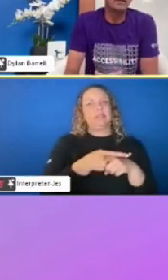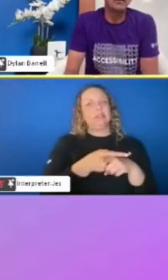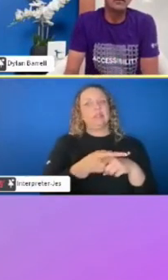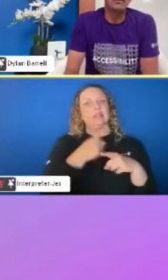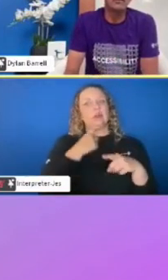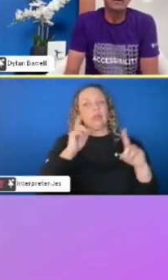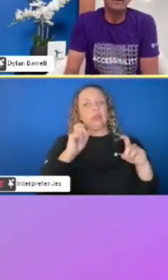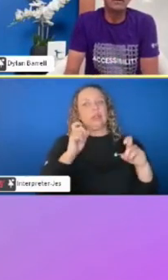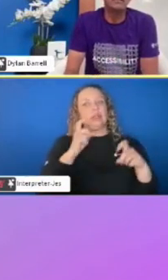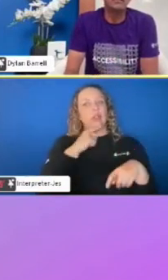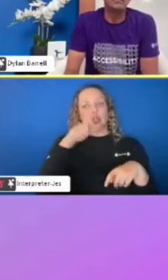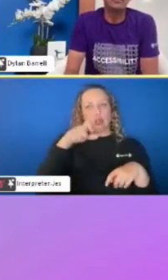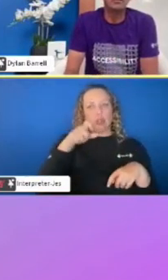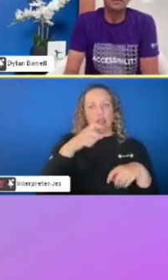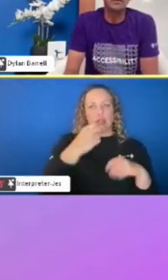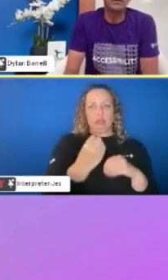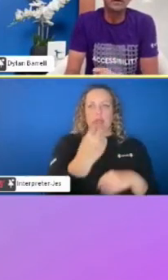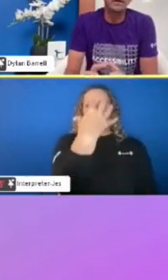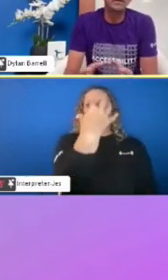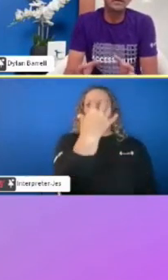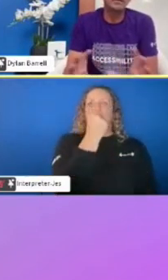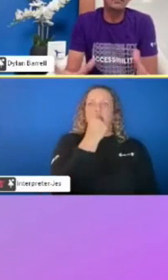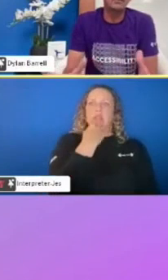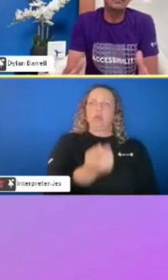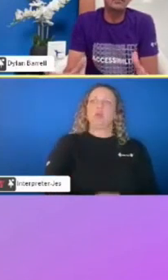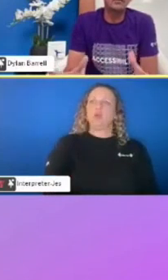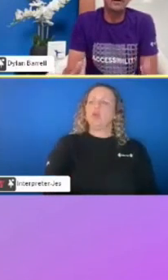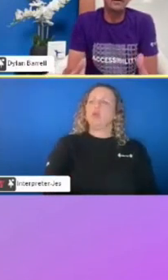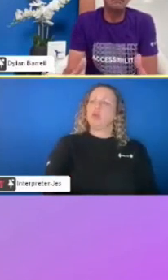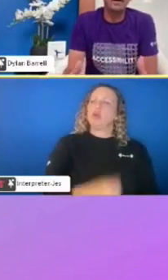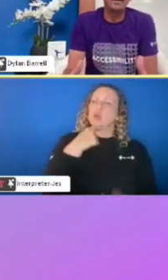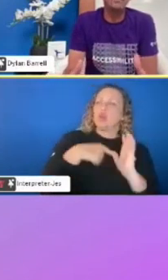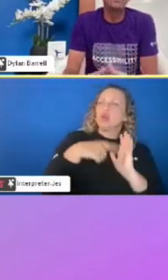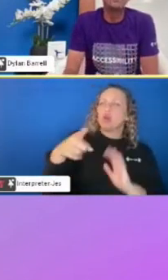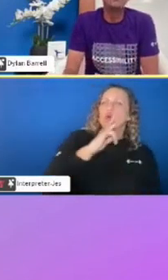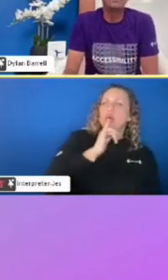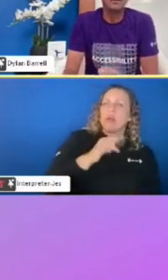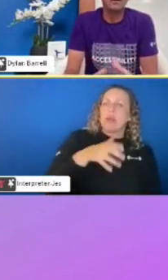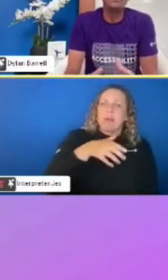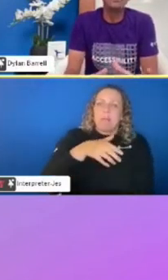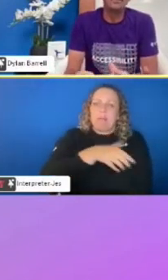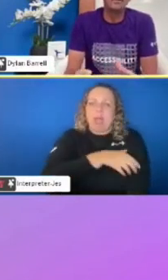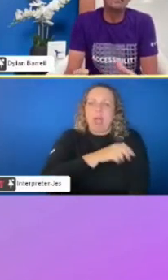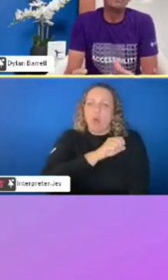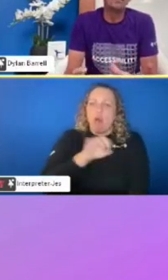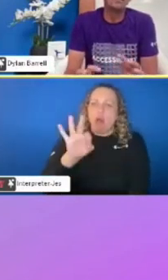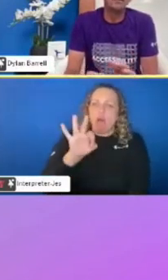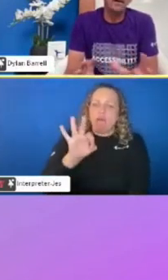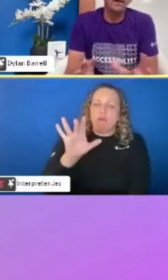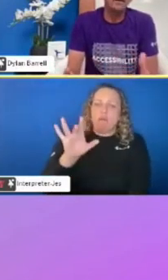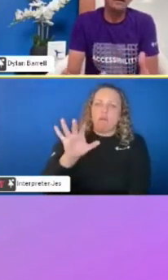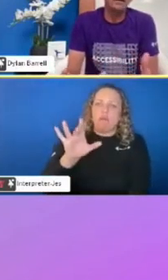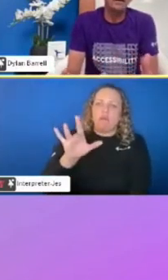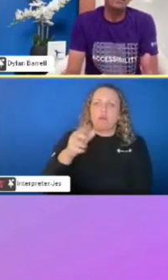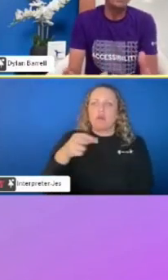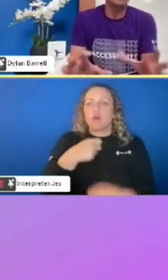that you shouldn't be doing. So this shows you really the power of creating along